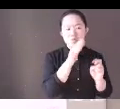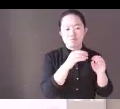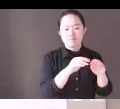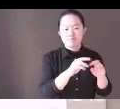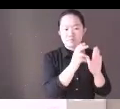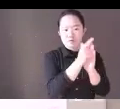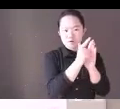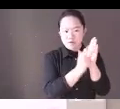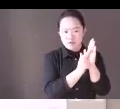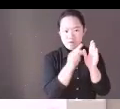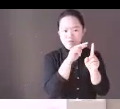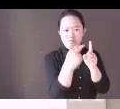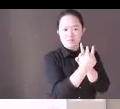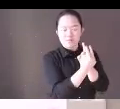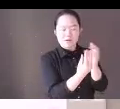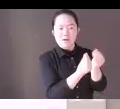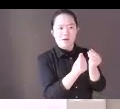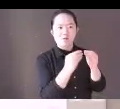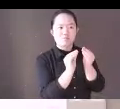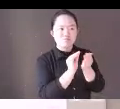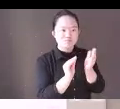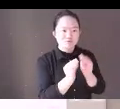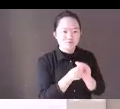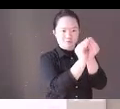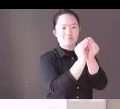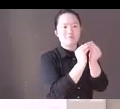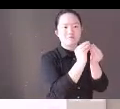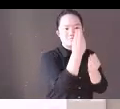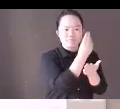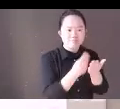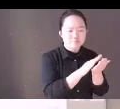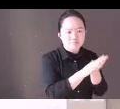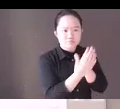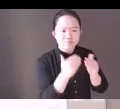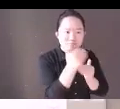talking to the enablers the the big technology companies that makes things happen at a broader